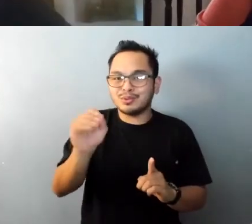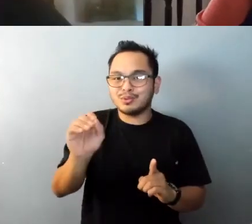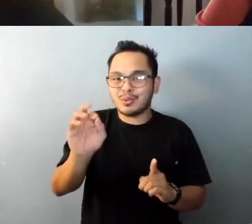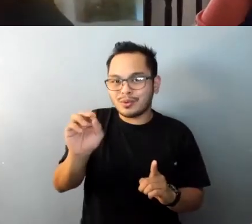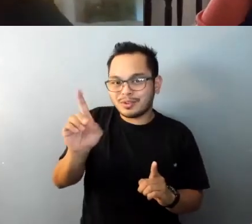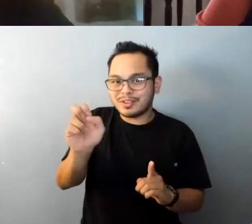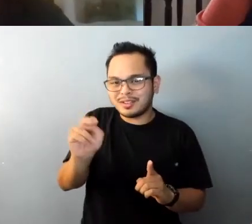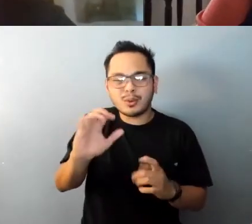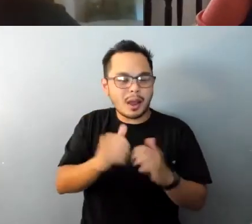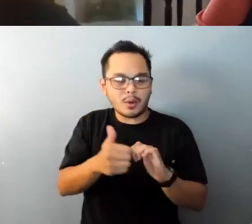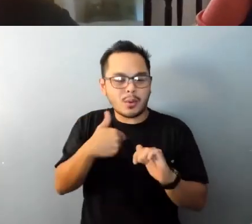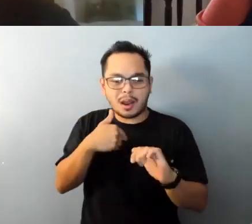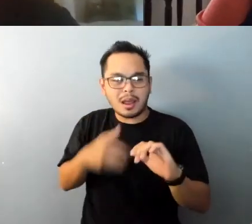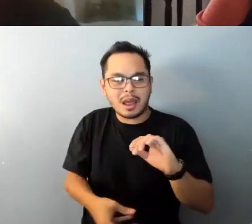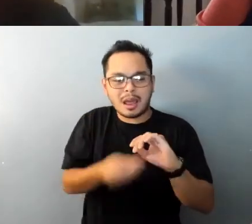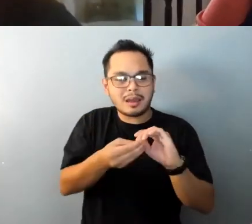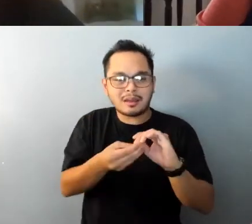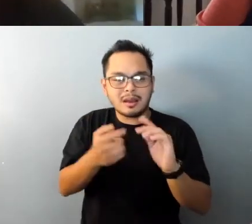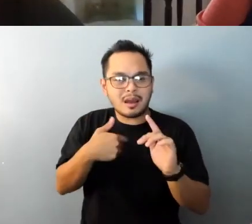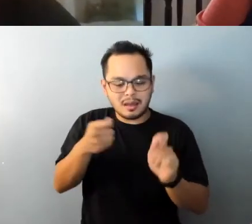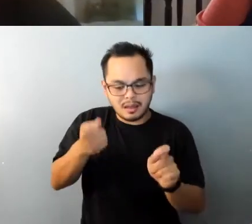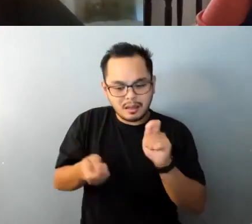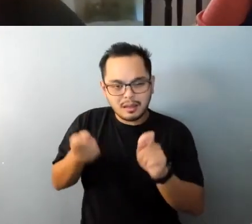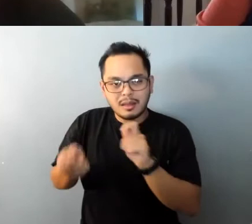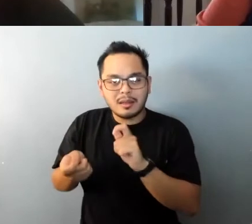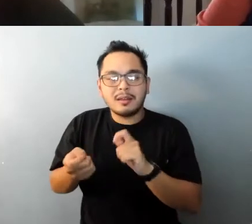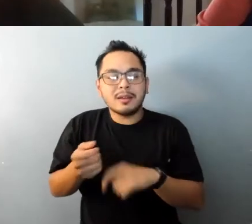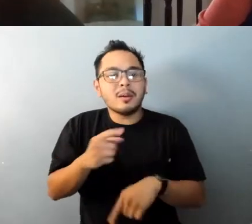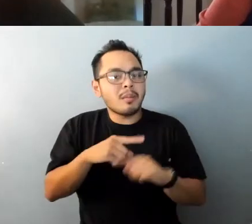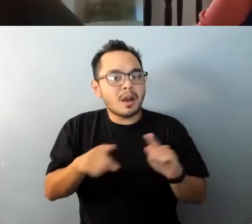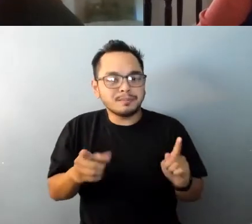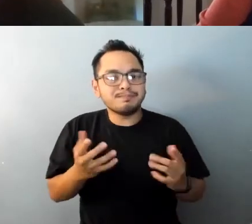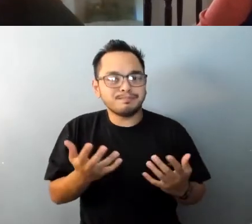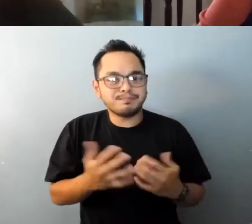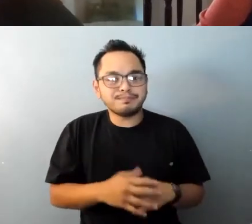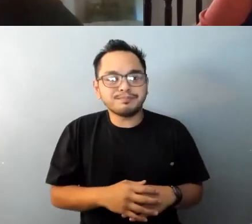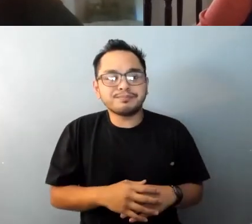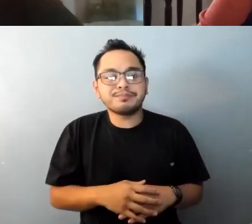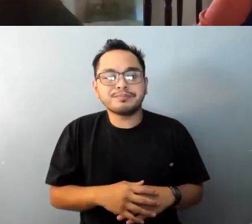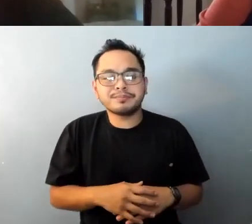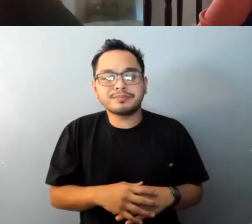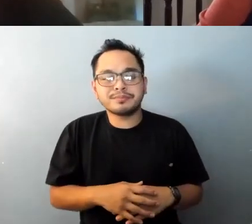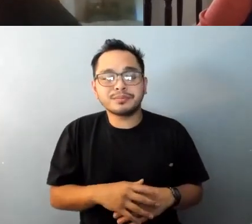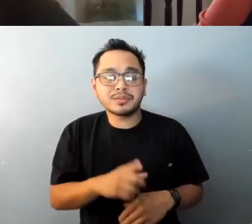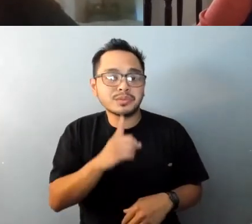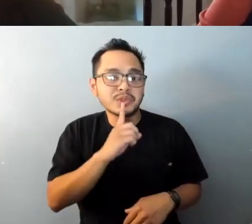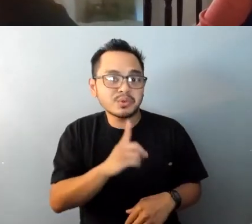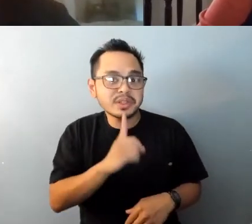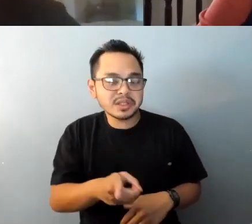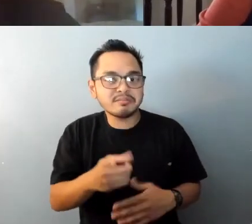so graceful as you may have heard, but for my craft perspective it was really fun unpacking